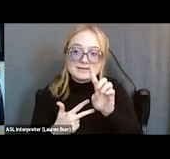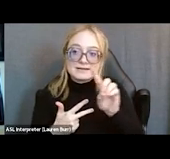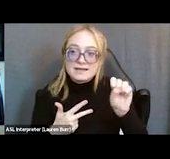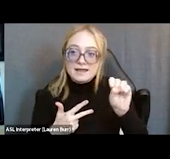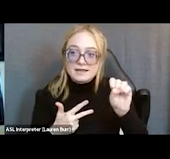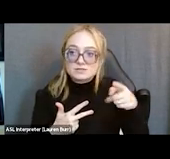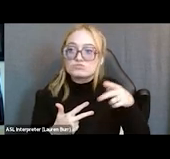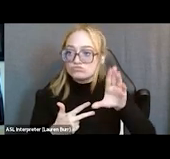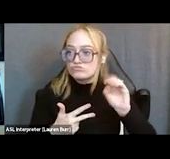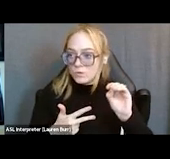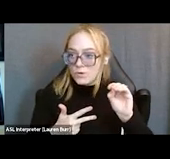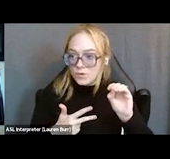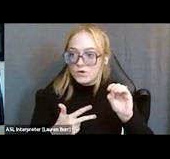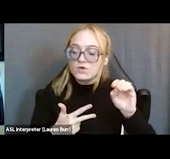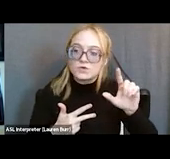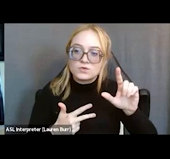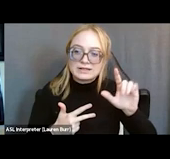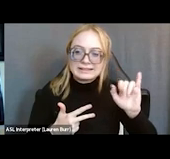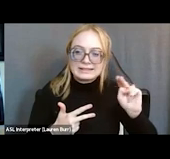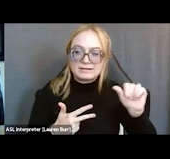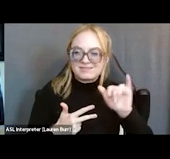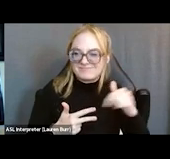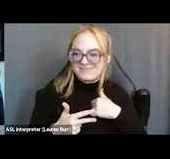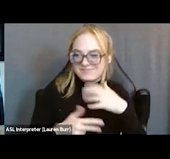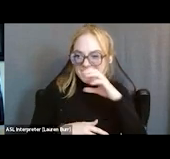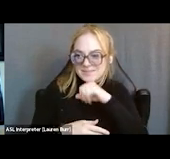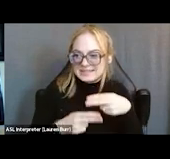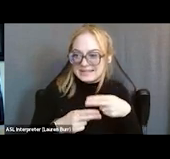which is VSRs and we keep each other in communications,